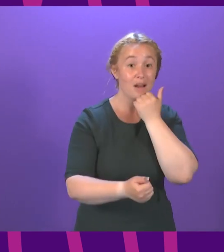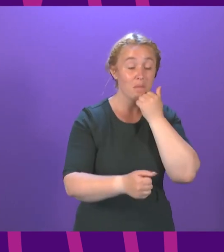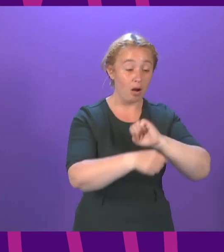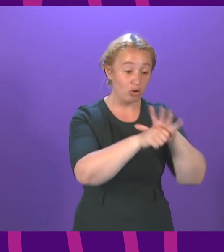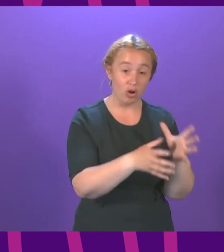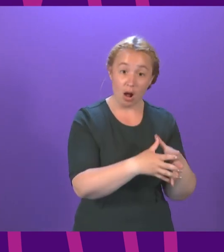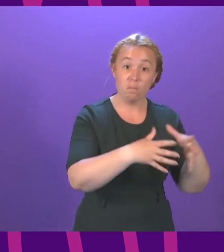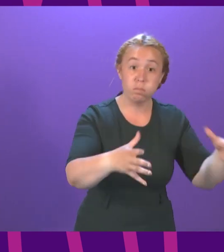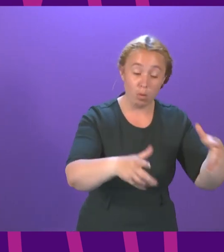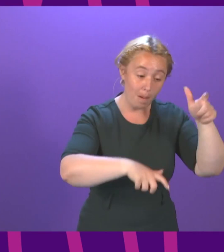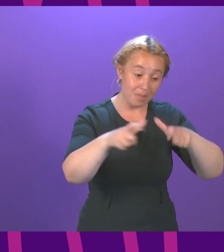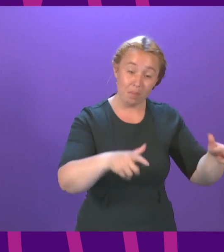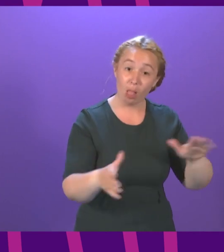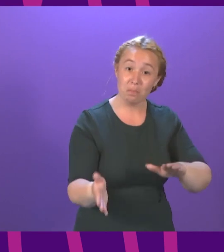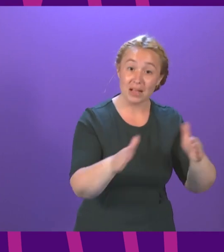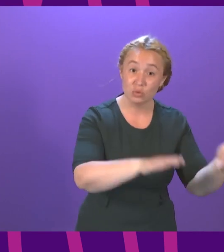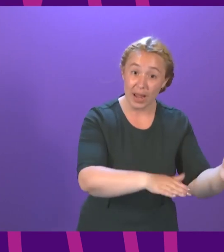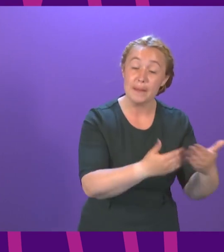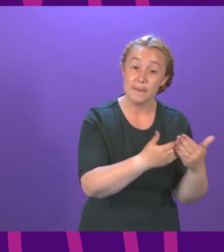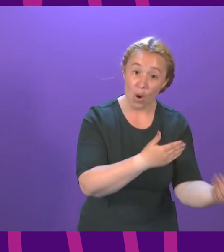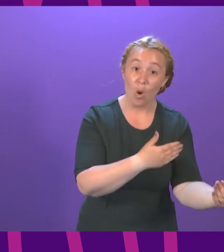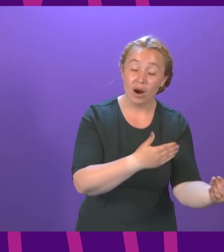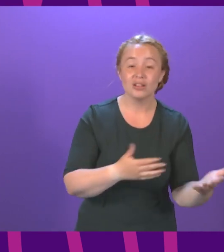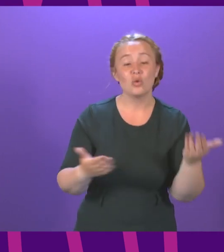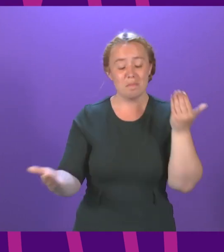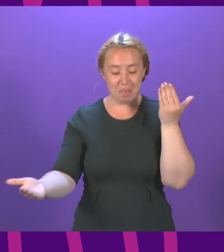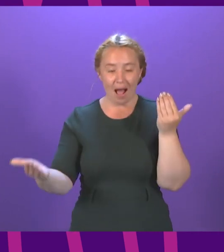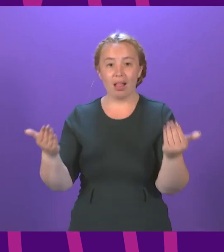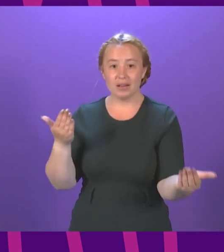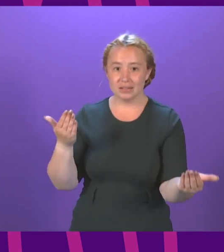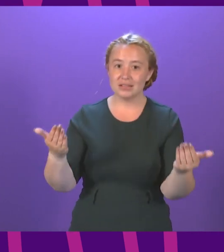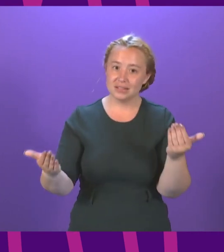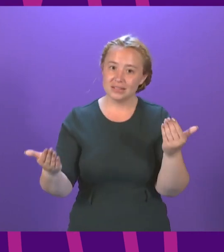irresponsible about it. We will always seek to get that balance right.